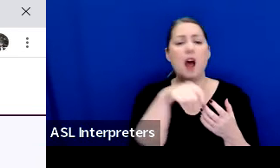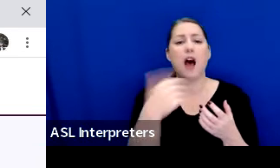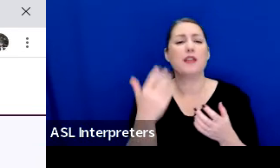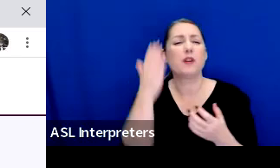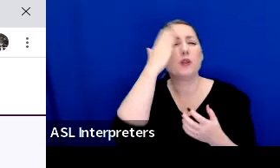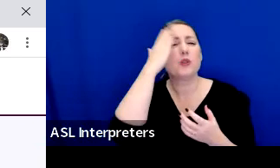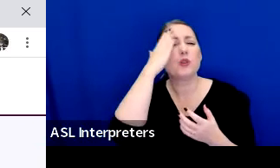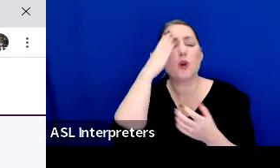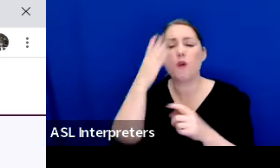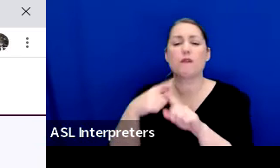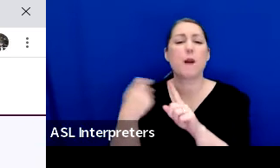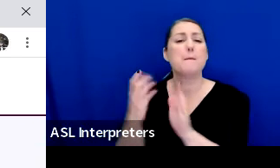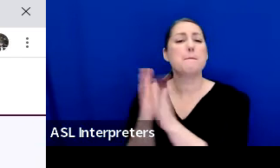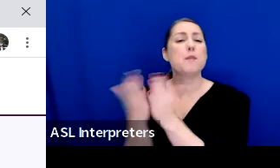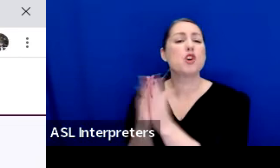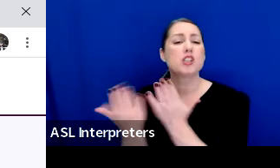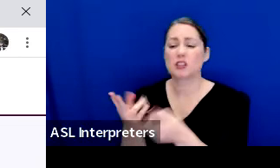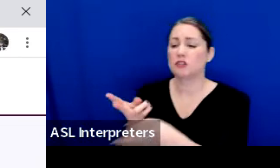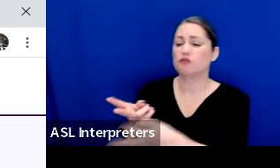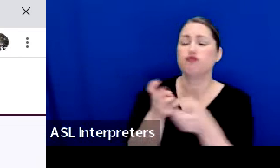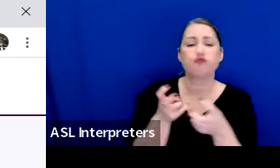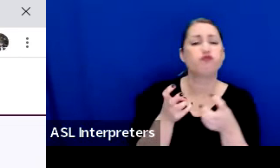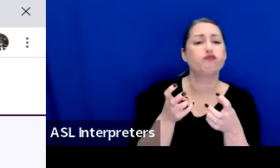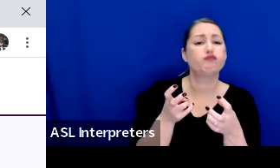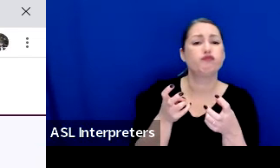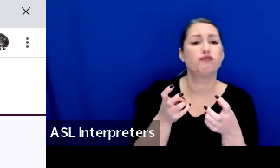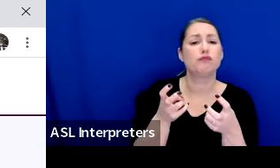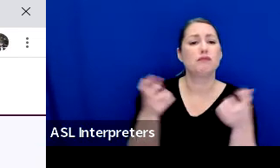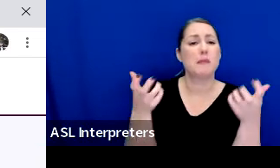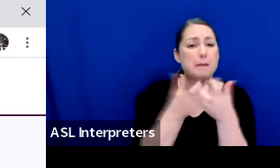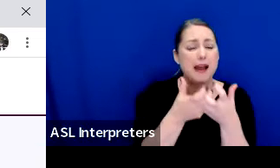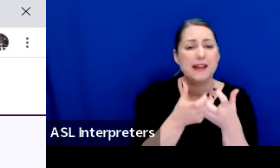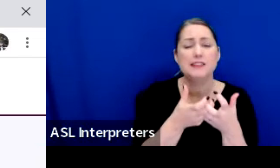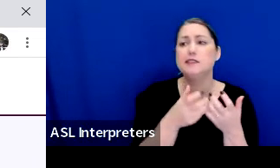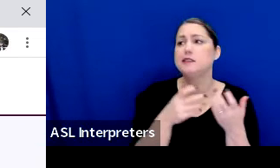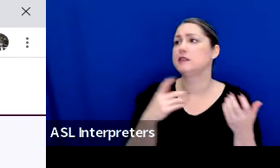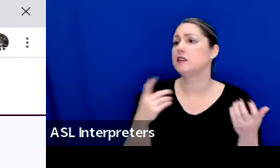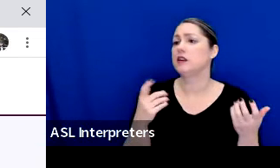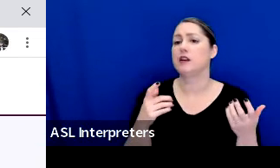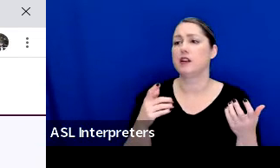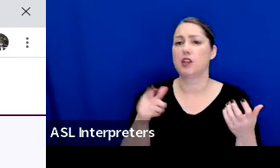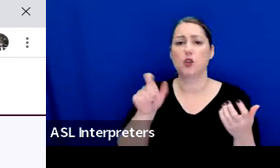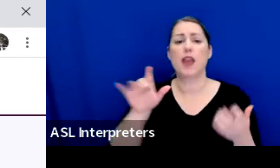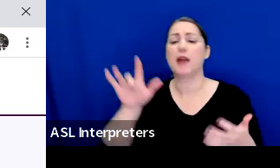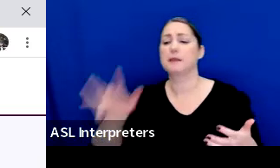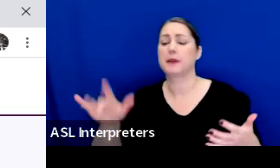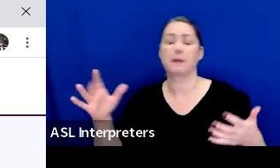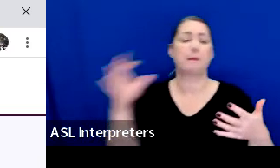you said you've created for calculus that fit into a textbook or any any other things people would like to see. Feel free to chime in.